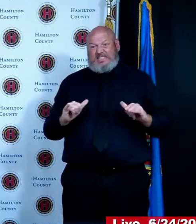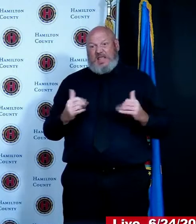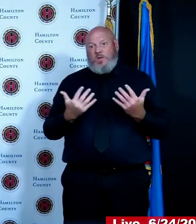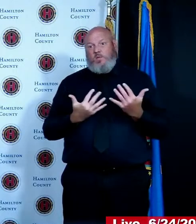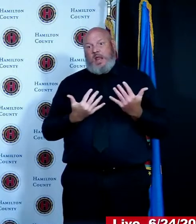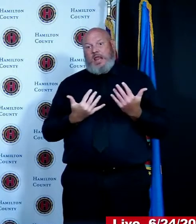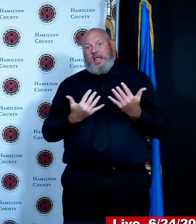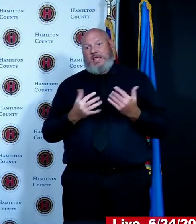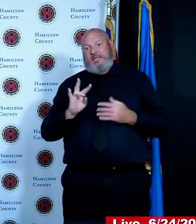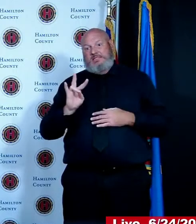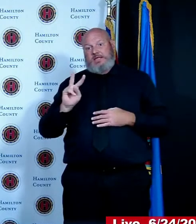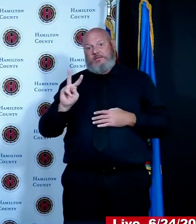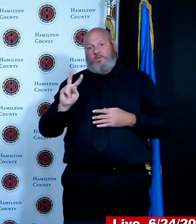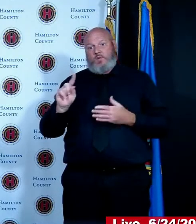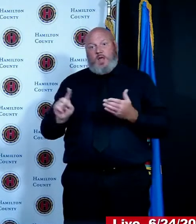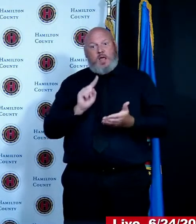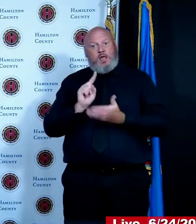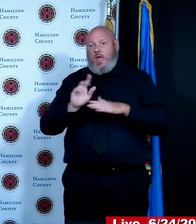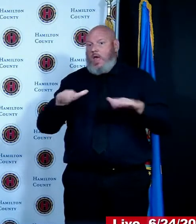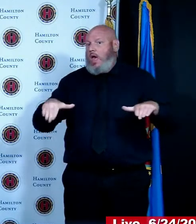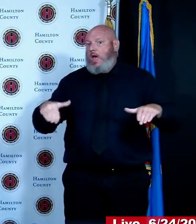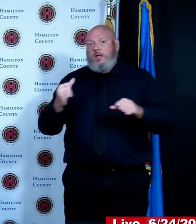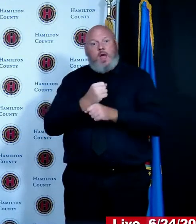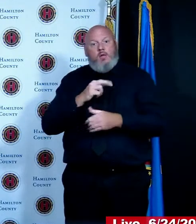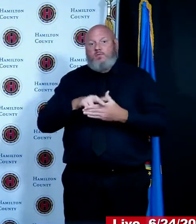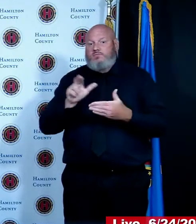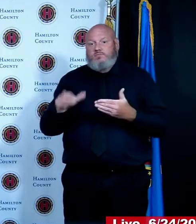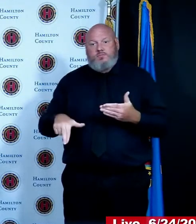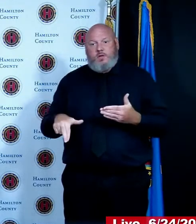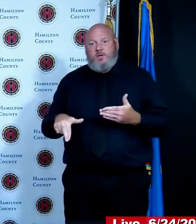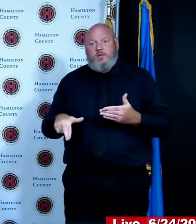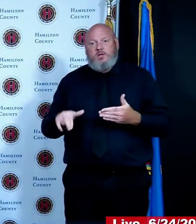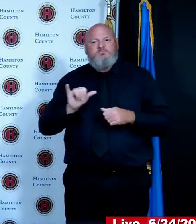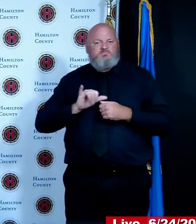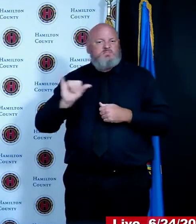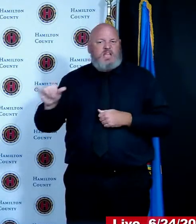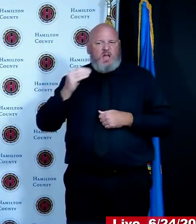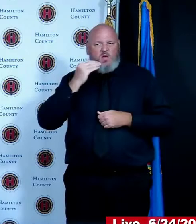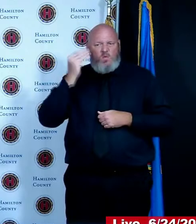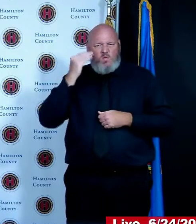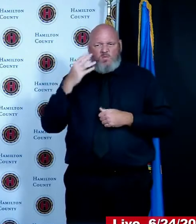you have the results even if you are asymptomatic for questions and